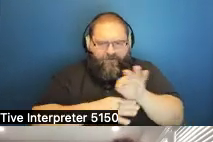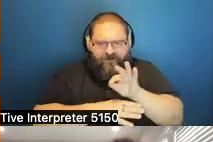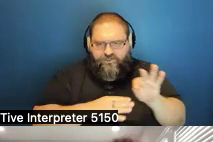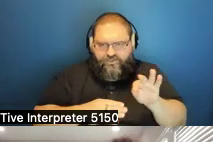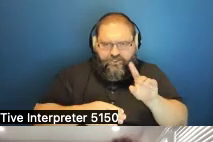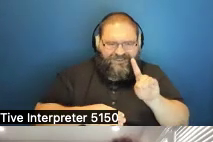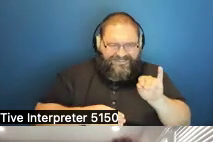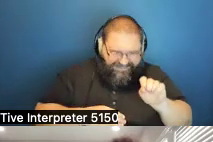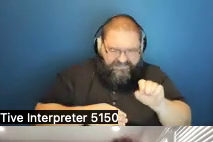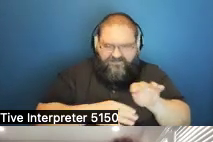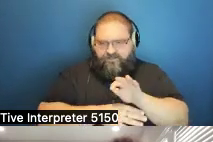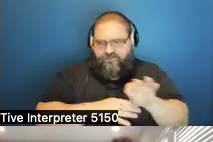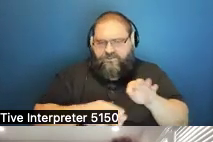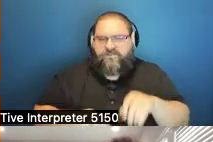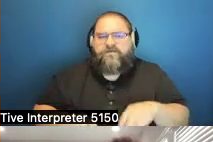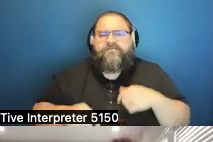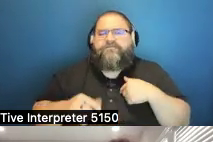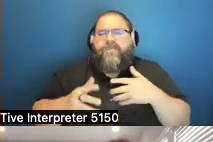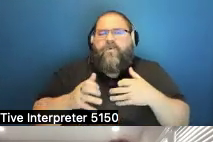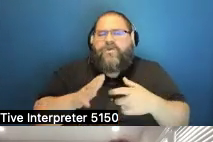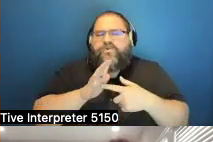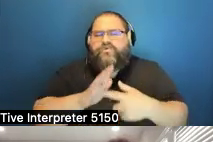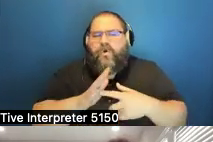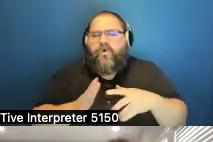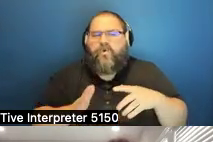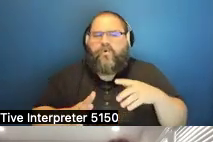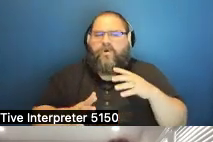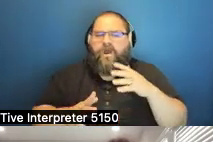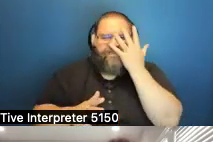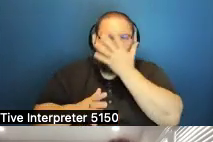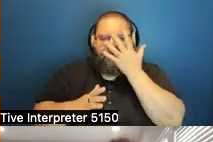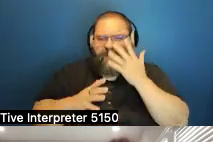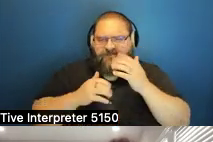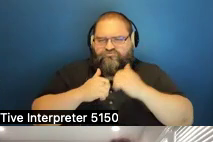19:38:25 So you can see how… 19:38:27 Um, Dr. Koronsini,